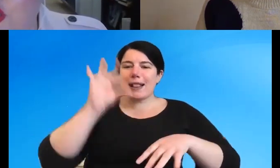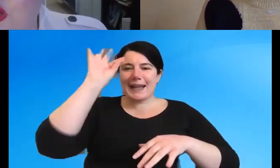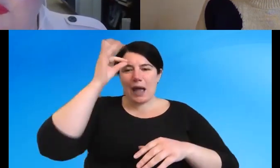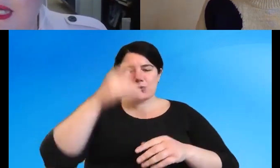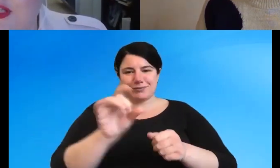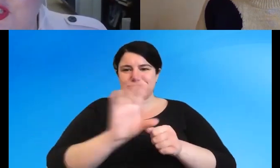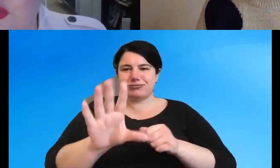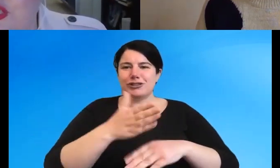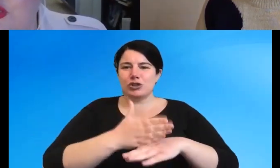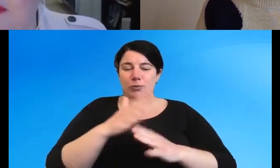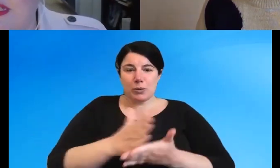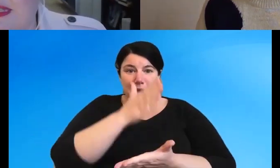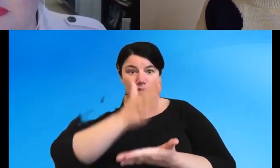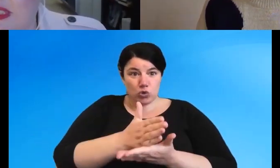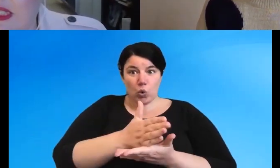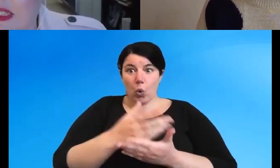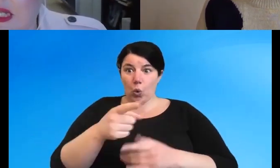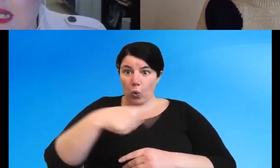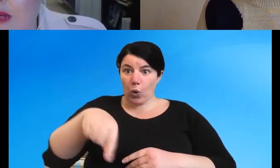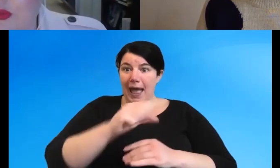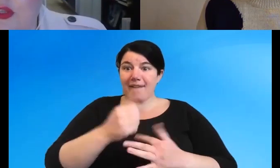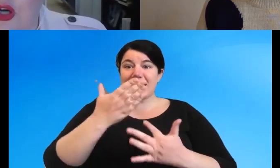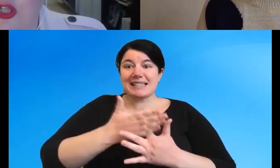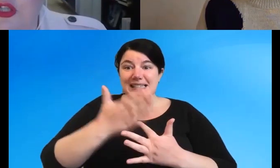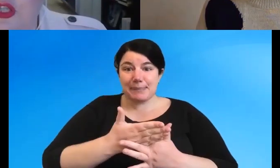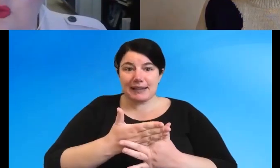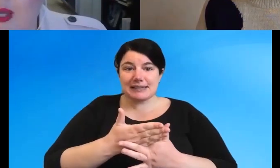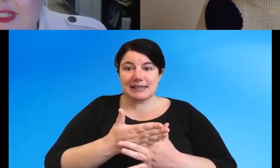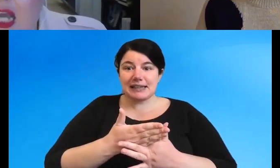job, making sure you have accessibility enabled on your